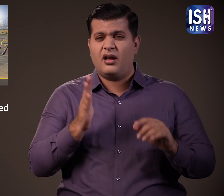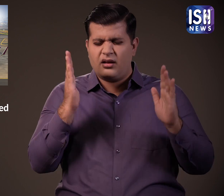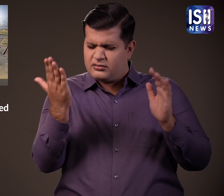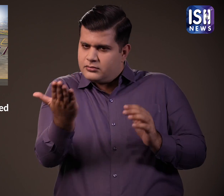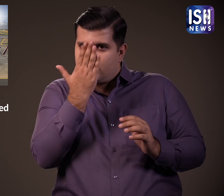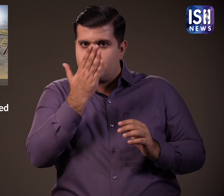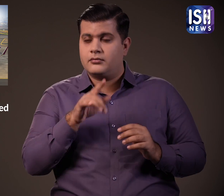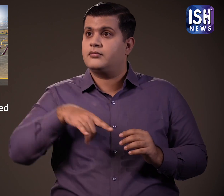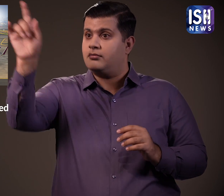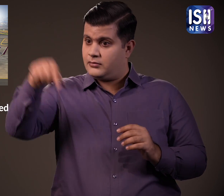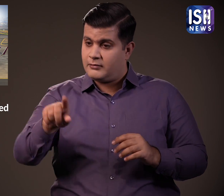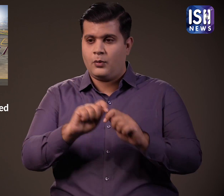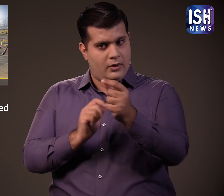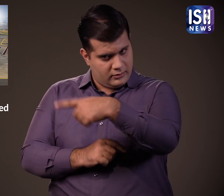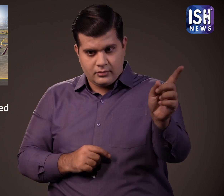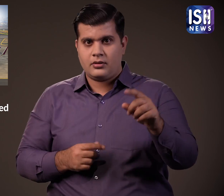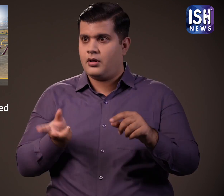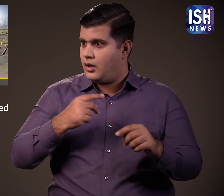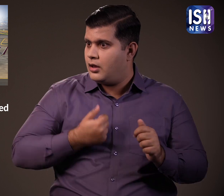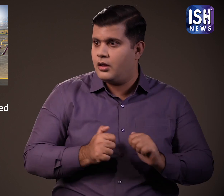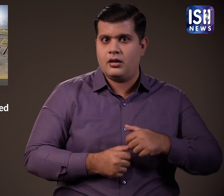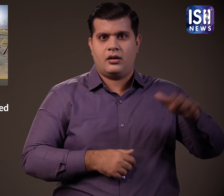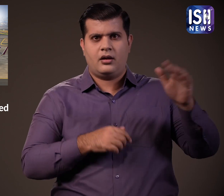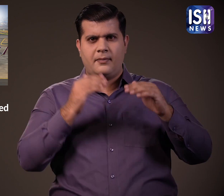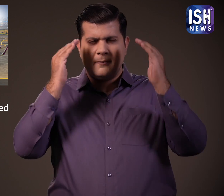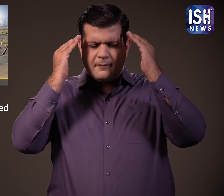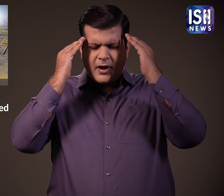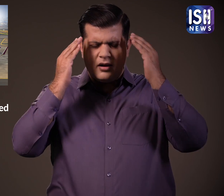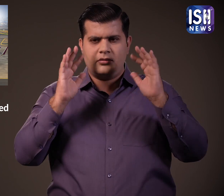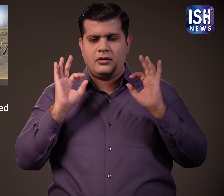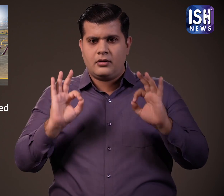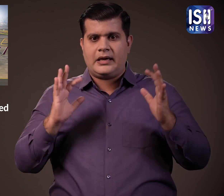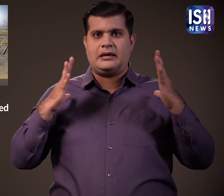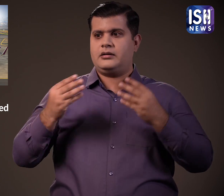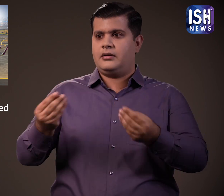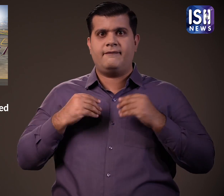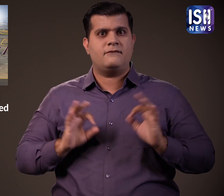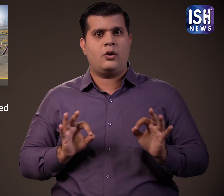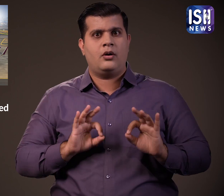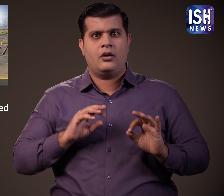Pilots were made to fly back to back shifts without adequate breaks.